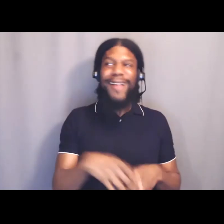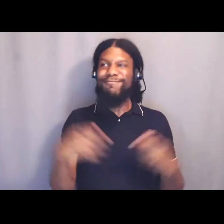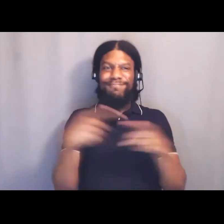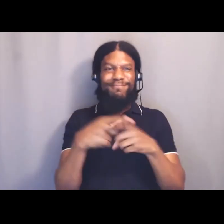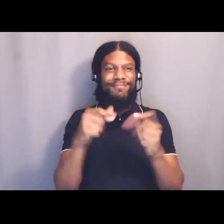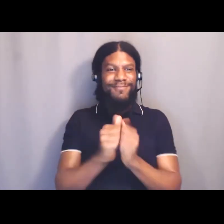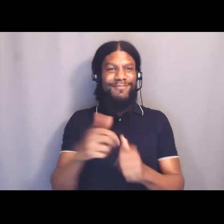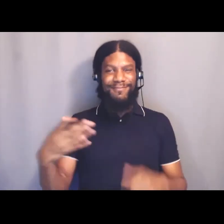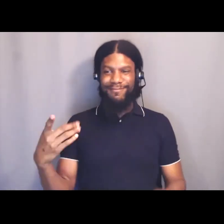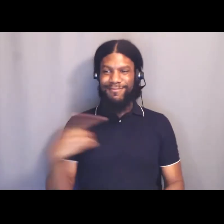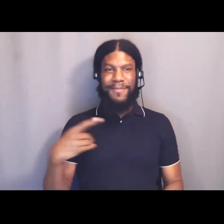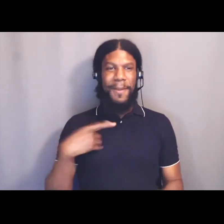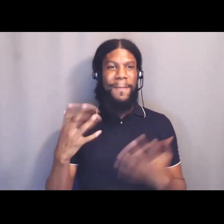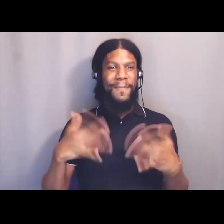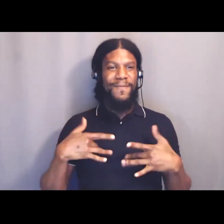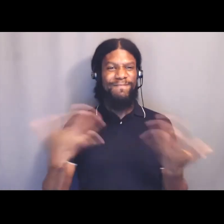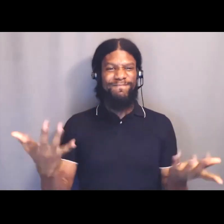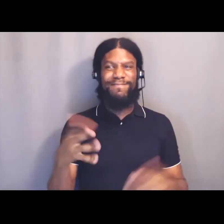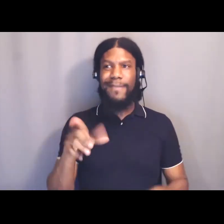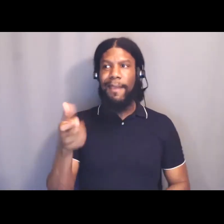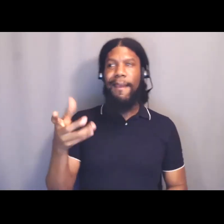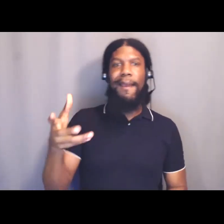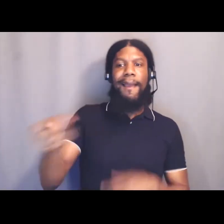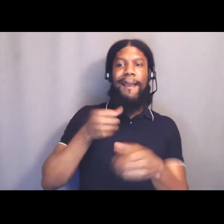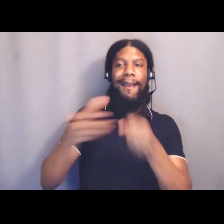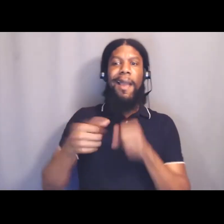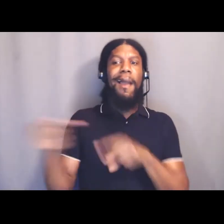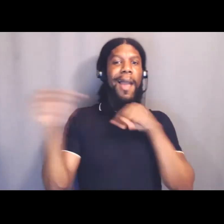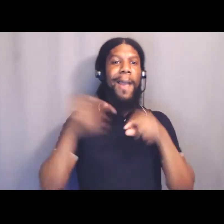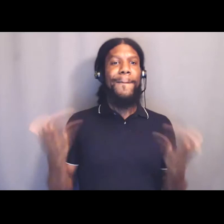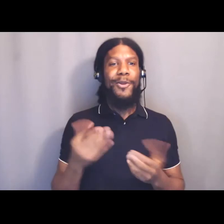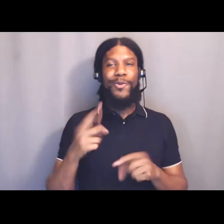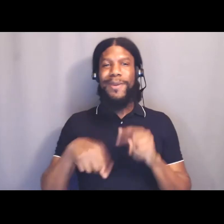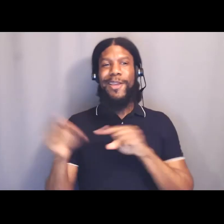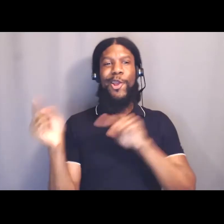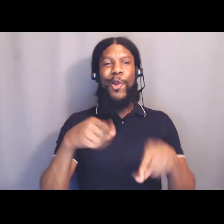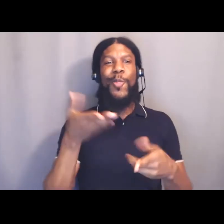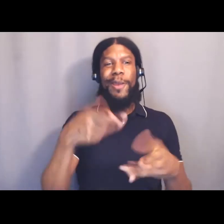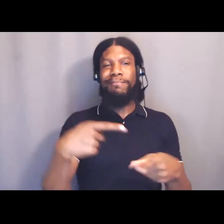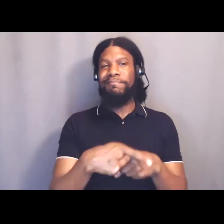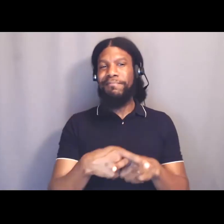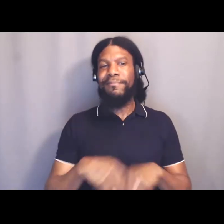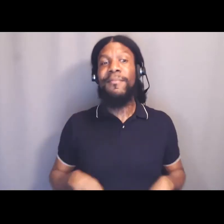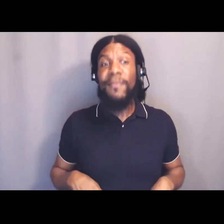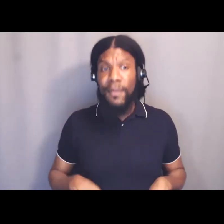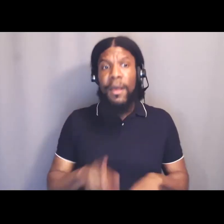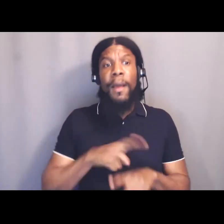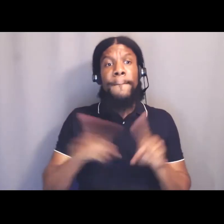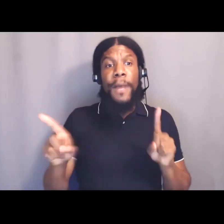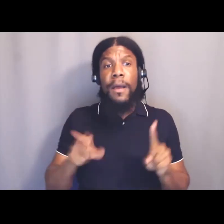After we did this gathering in the park, we went to George Floyd square, which, if you have an opportunity, if you're in Minneapolis,